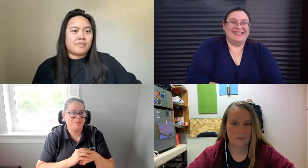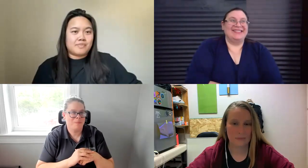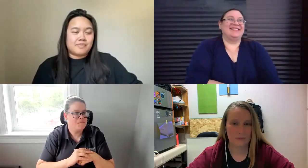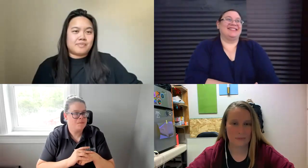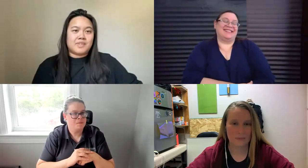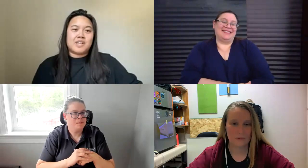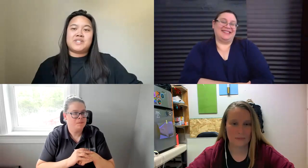Yes.